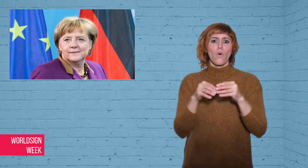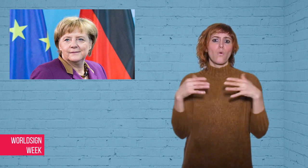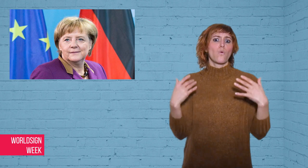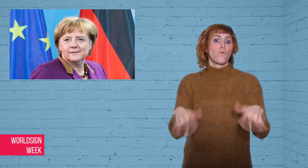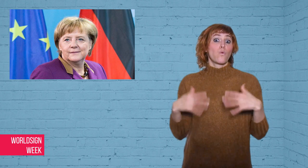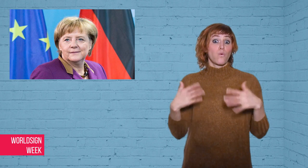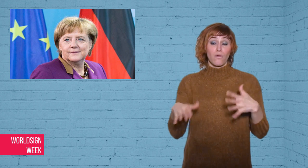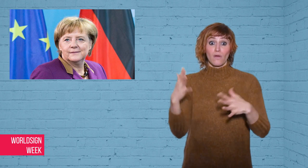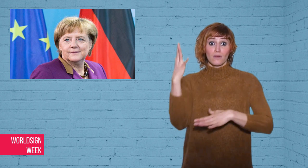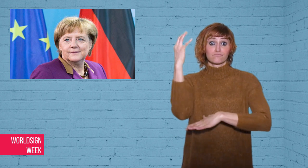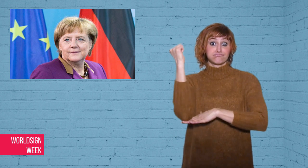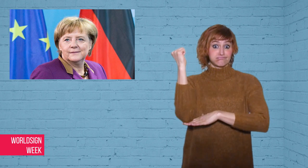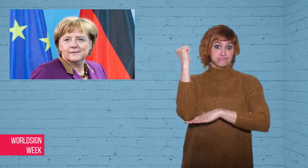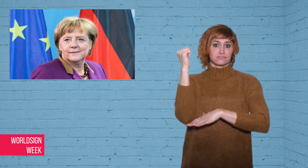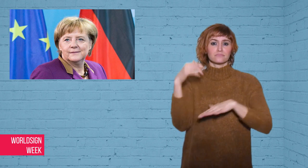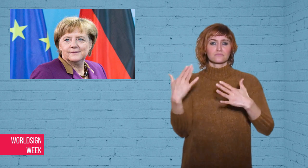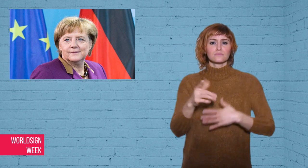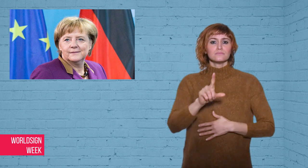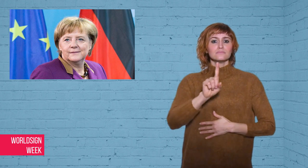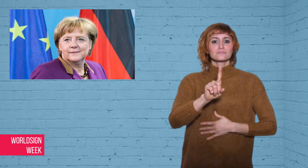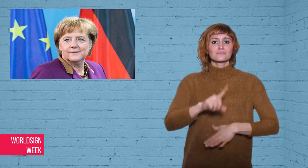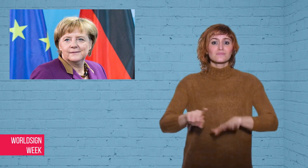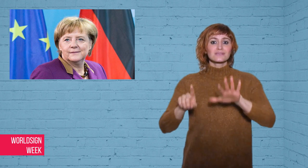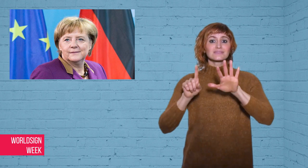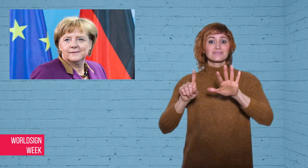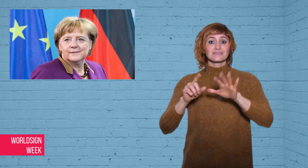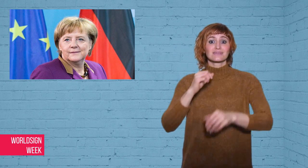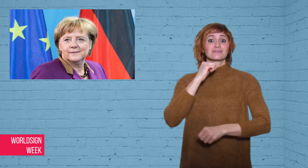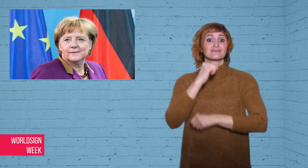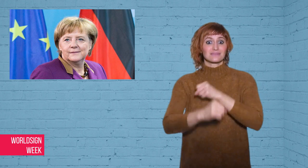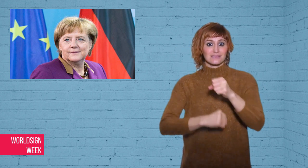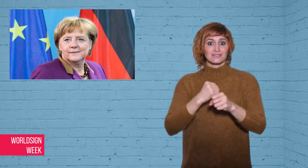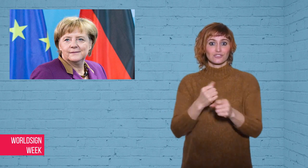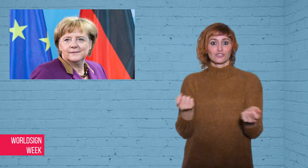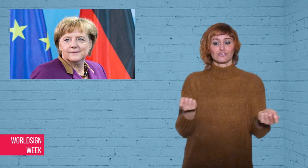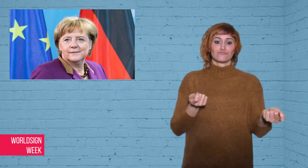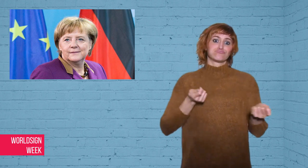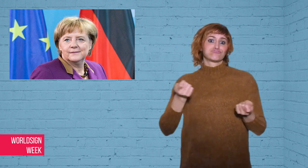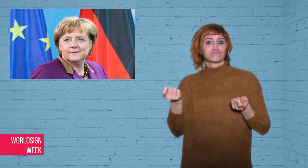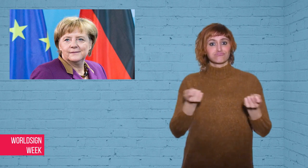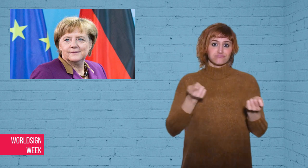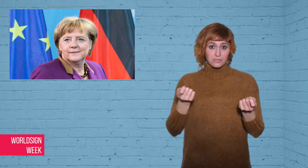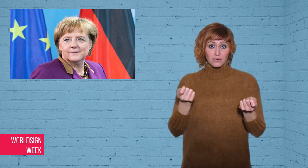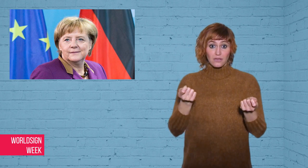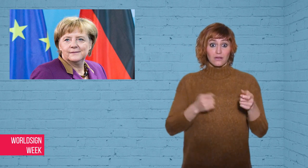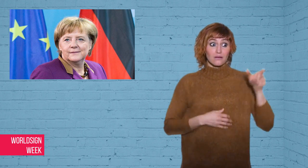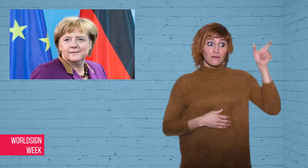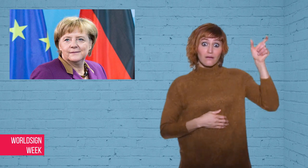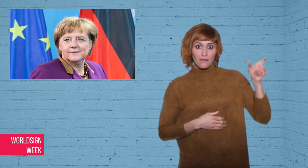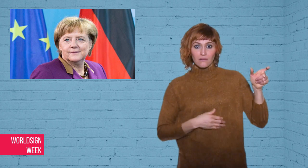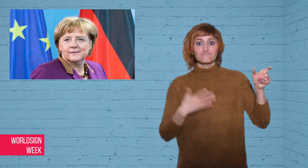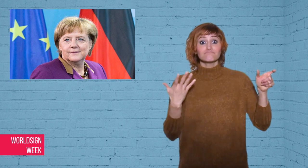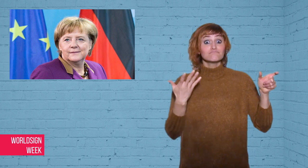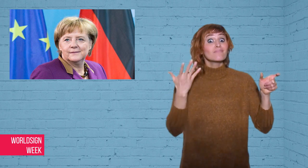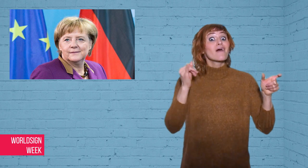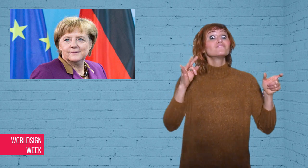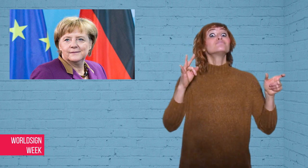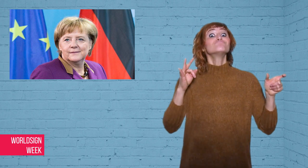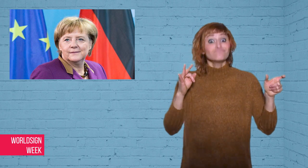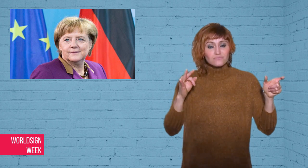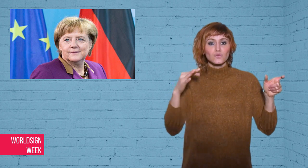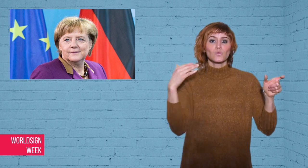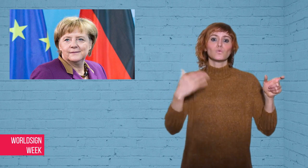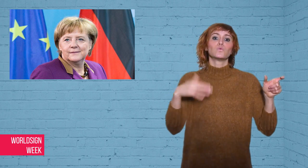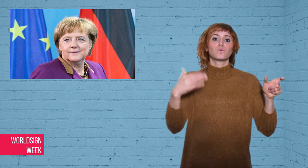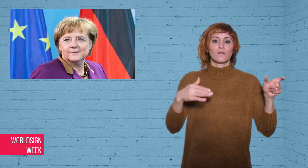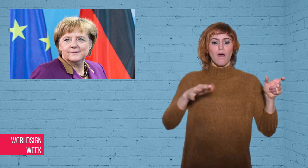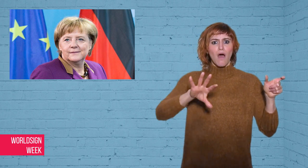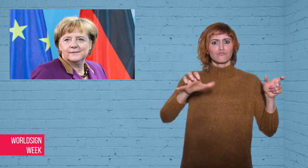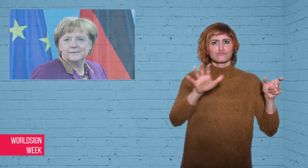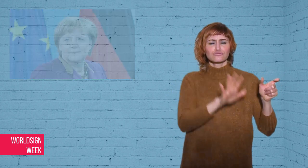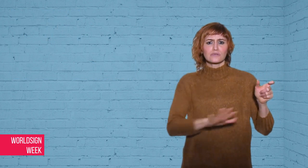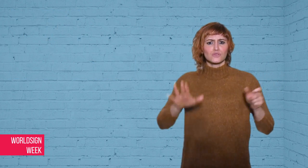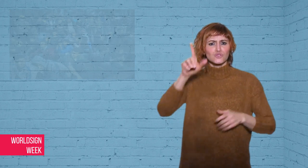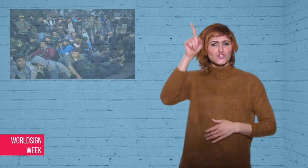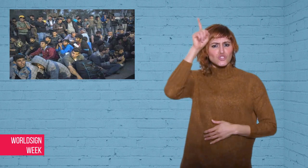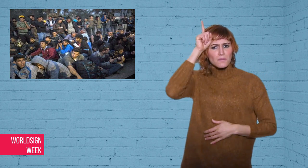she would become one of the country’s longest serving Chancellors.